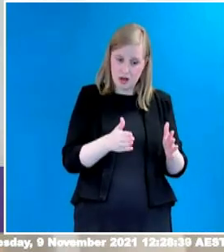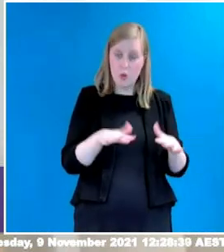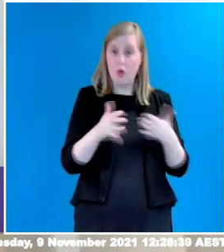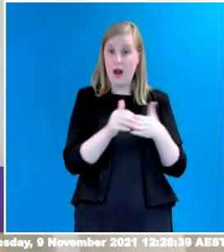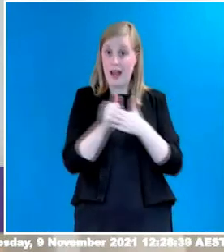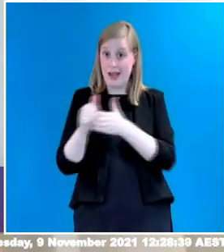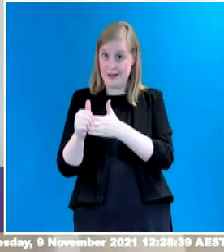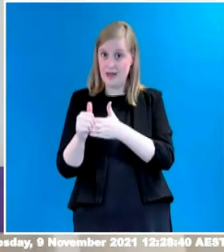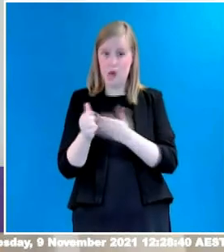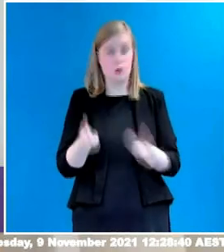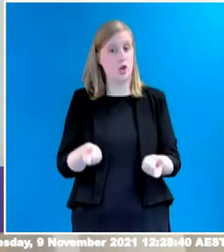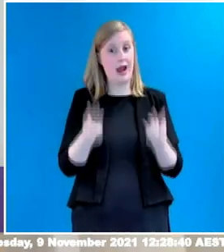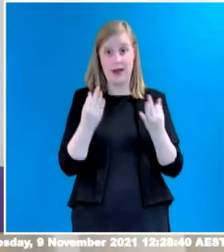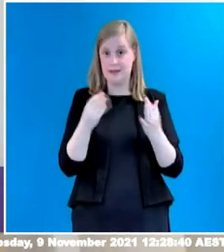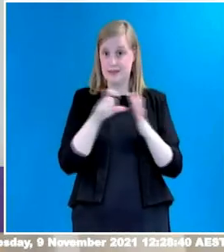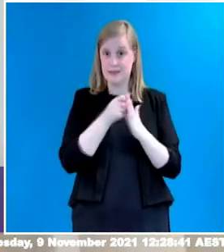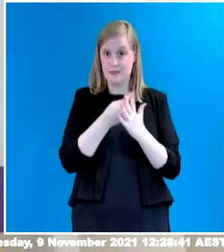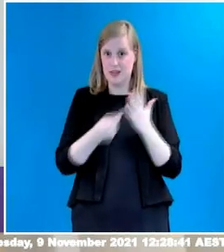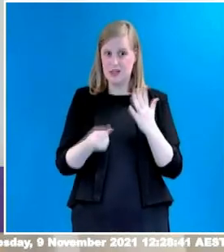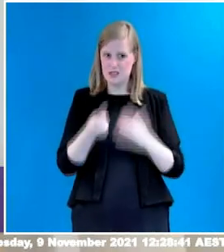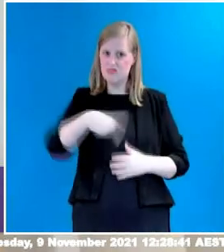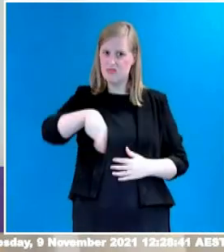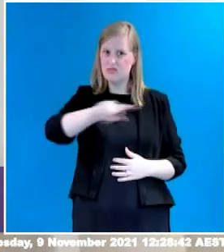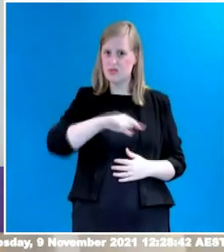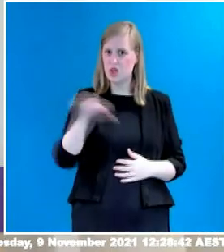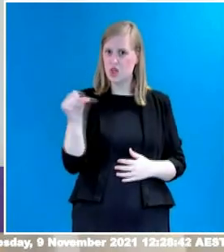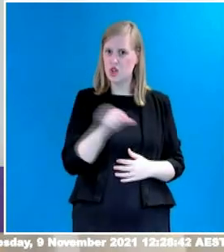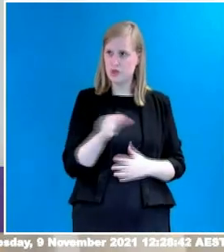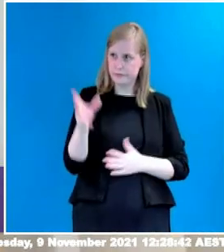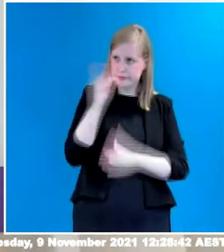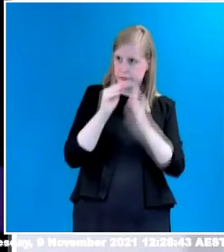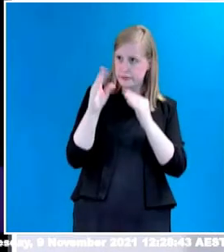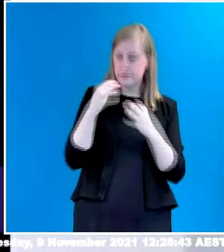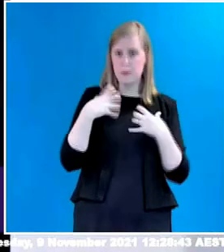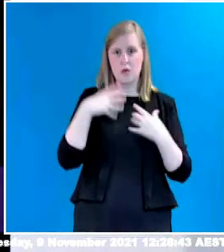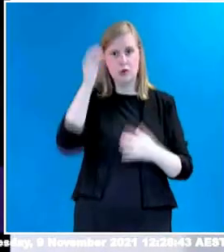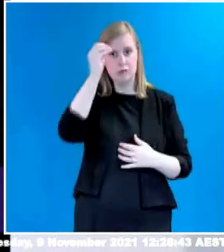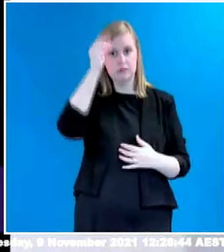to have a better understanding and be more proactive?